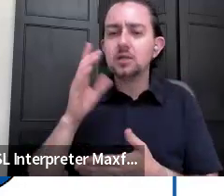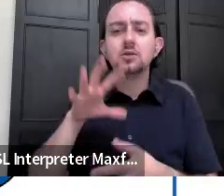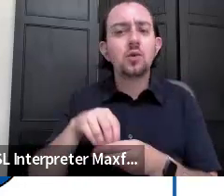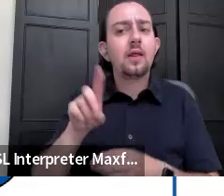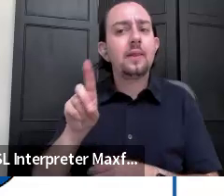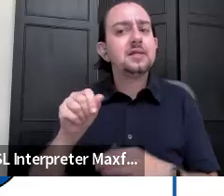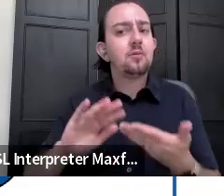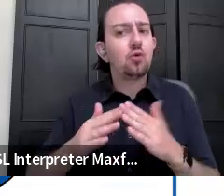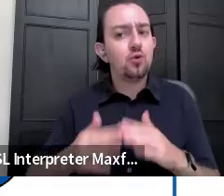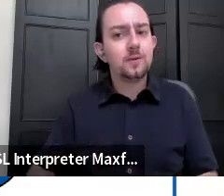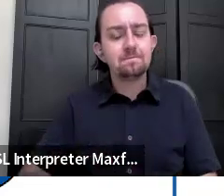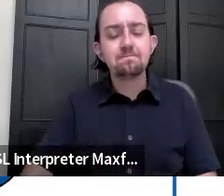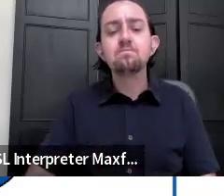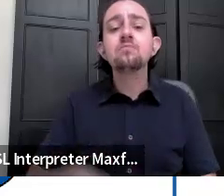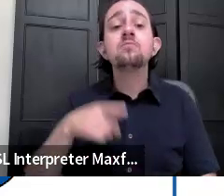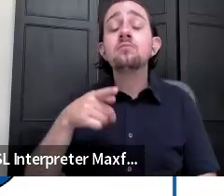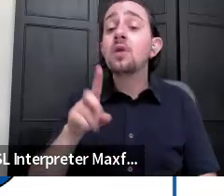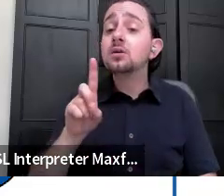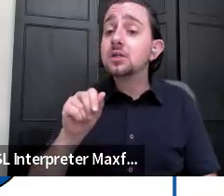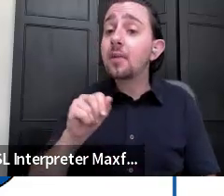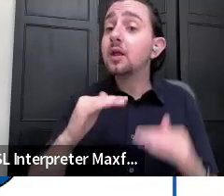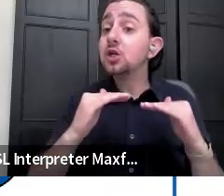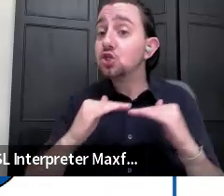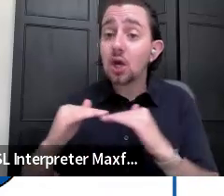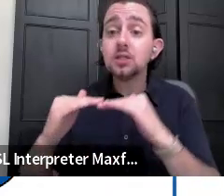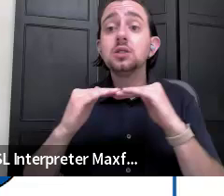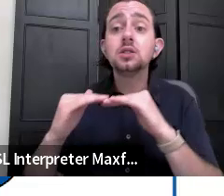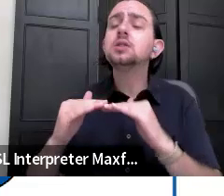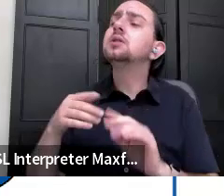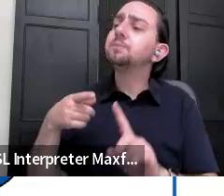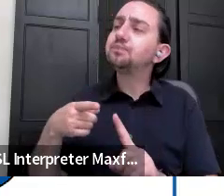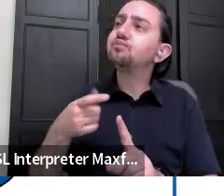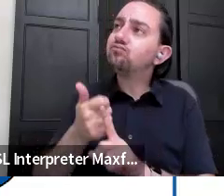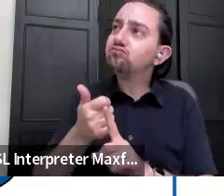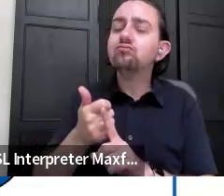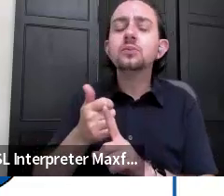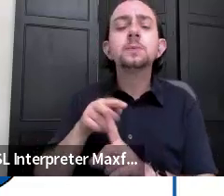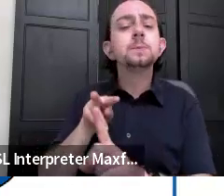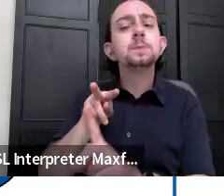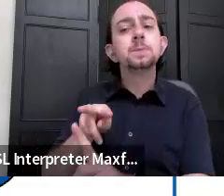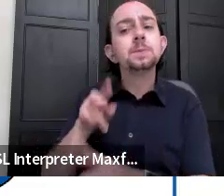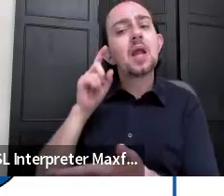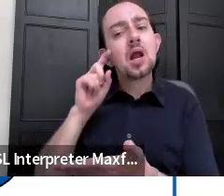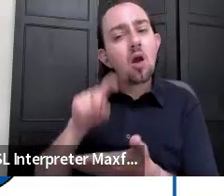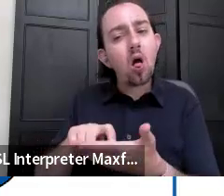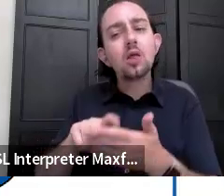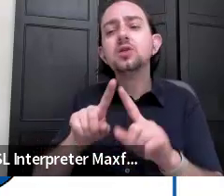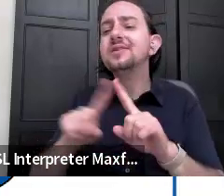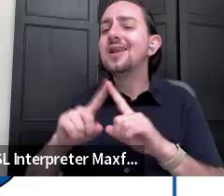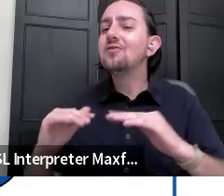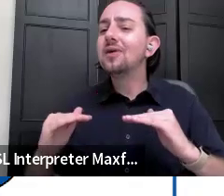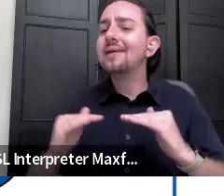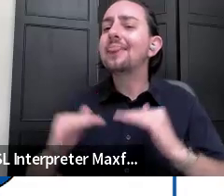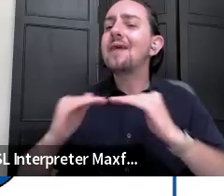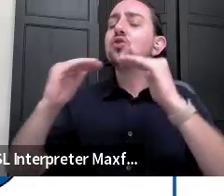And so disability justice acknowledges different privileges want Disabled Community.